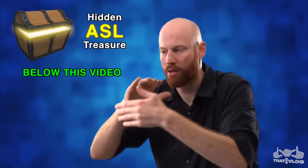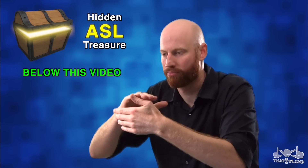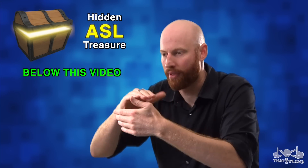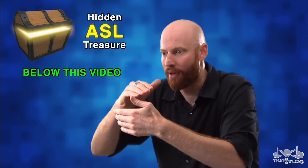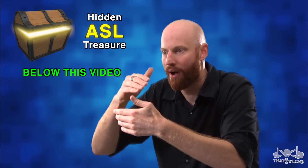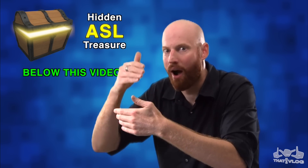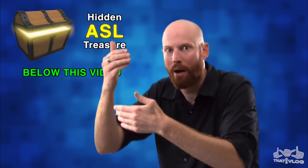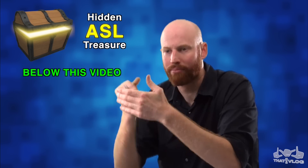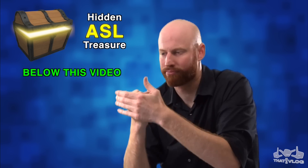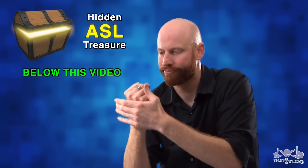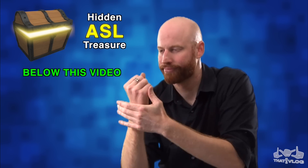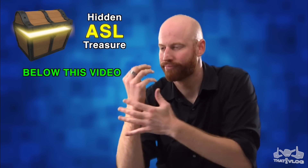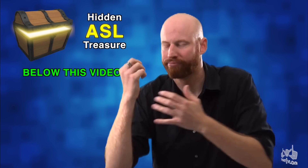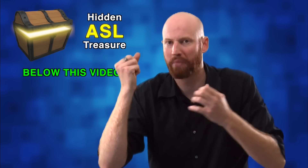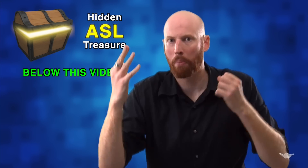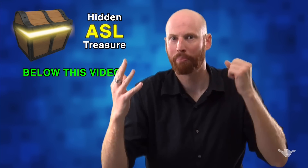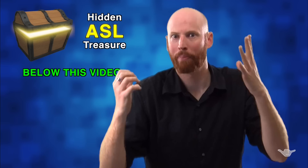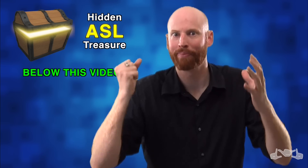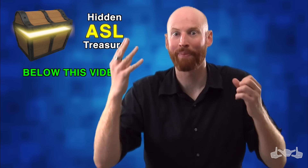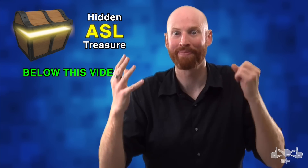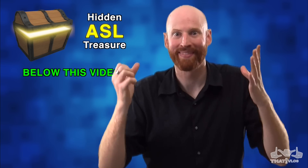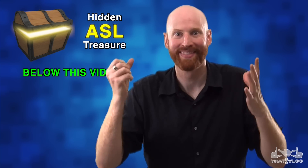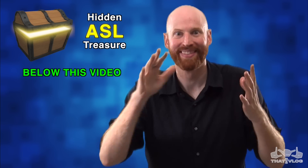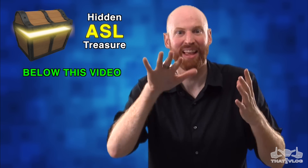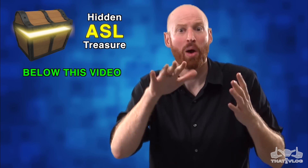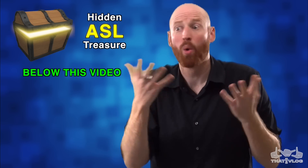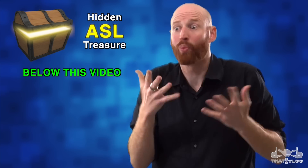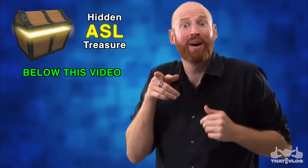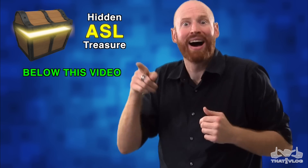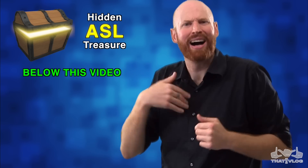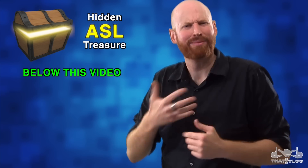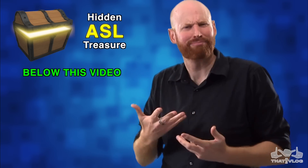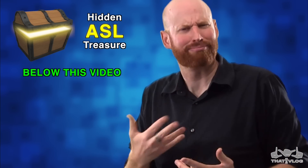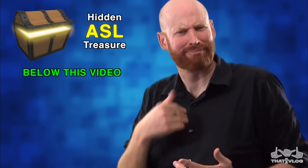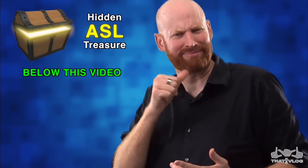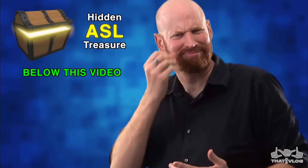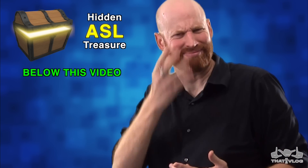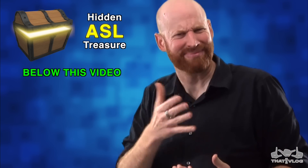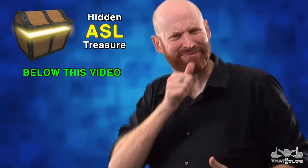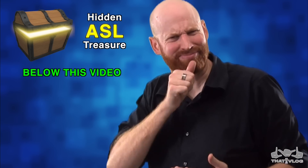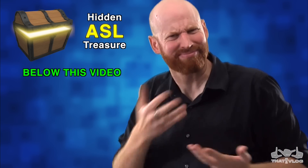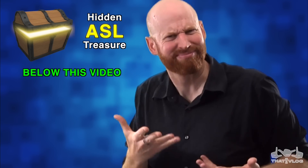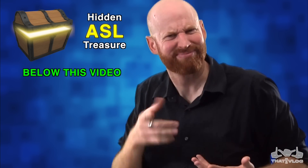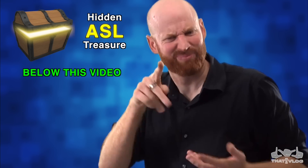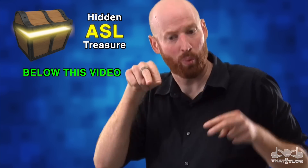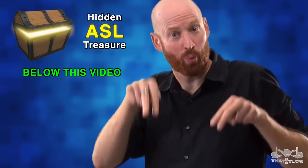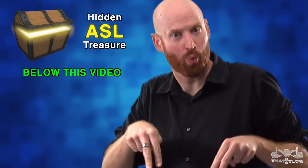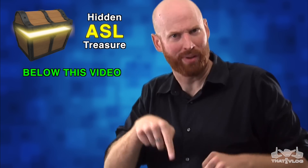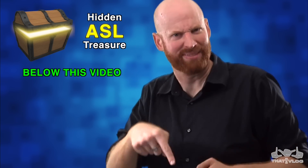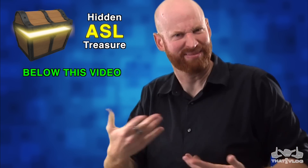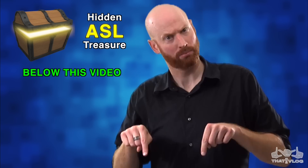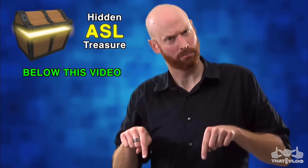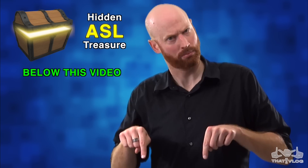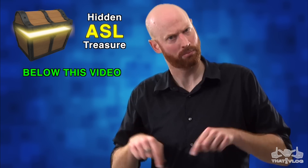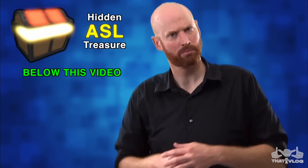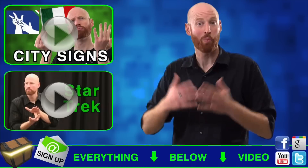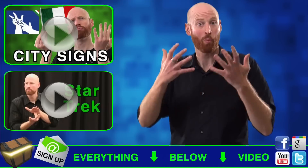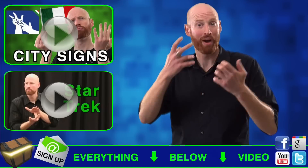I tend to call this 'Hidden ASL Treasure.' You want to know what's in that video? I'm not going to tell you, it's a secret! Just watch the video!